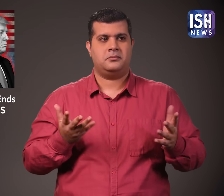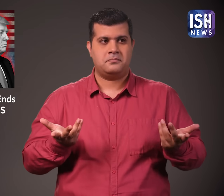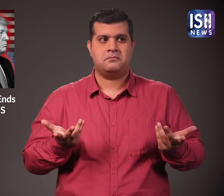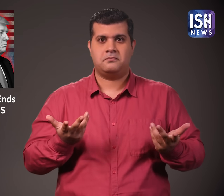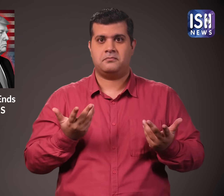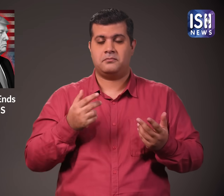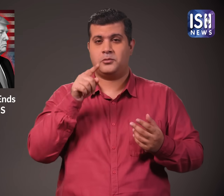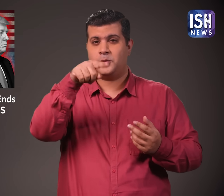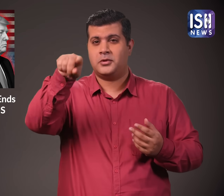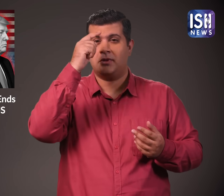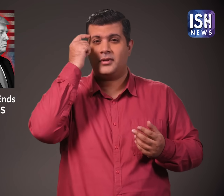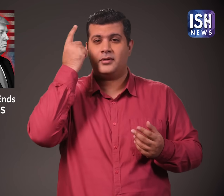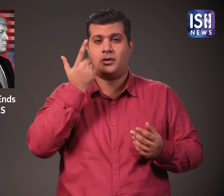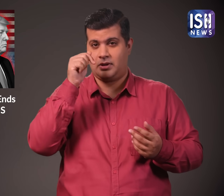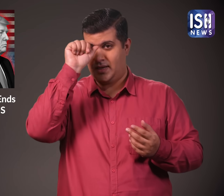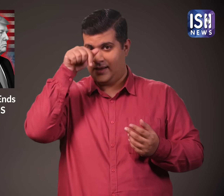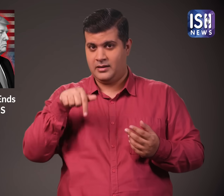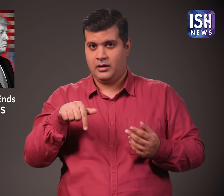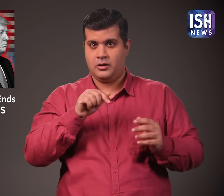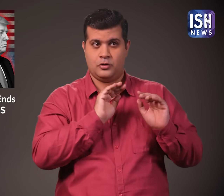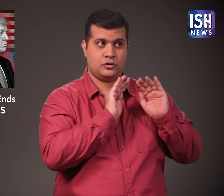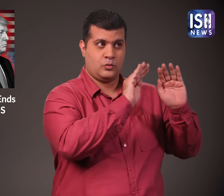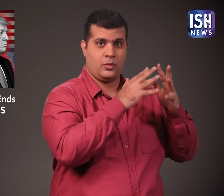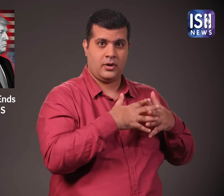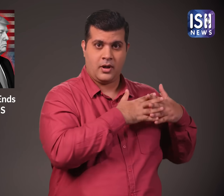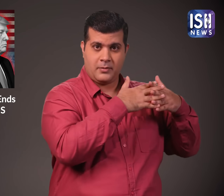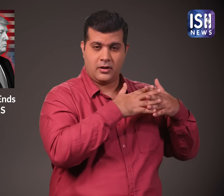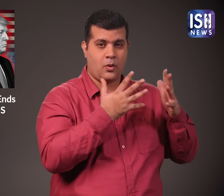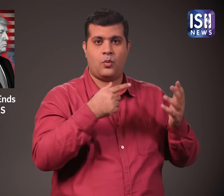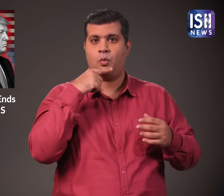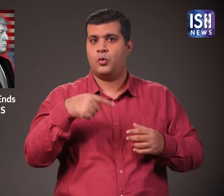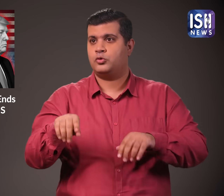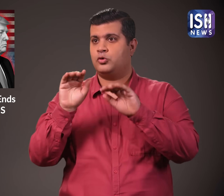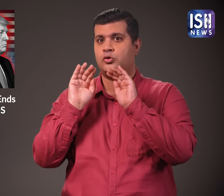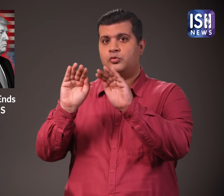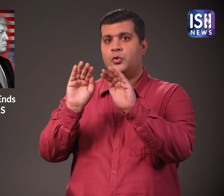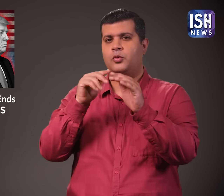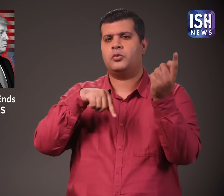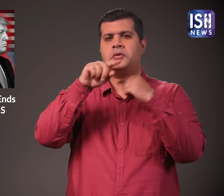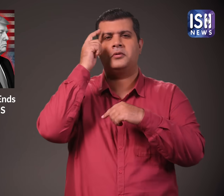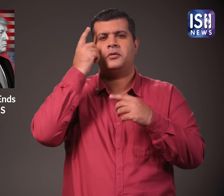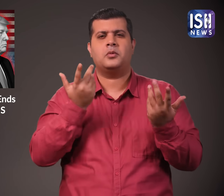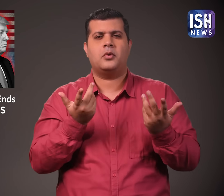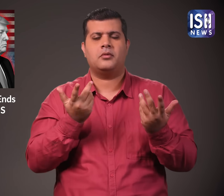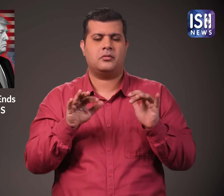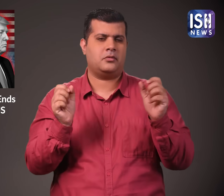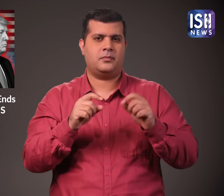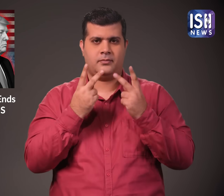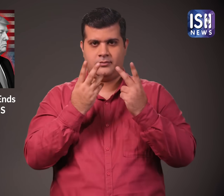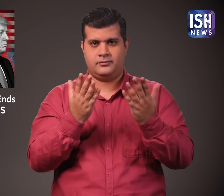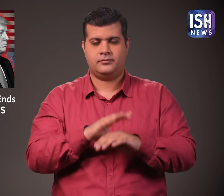Strange! What do you think should India support the US or Russia? Tell us in the comments.